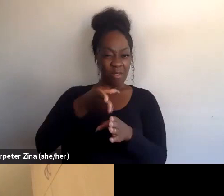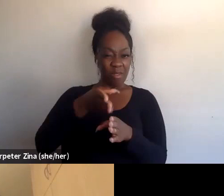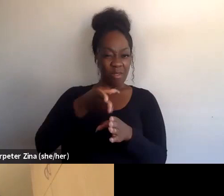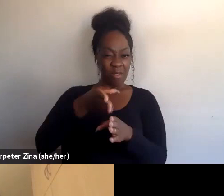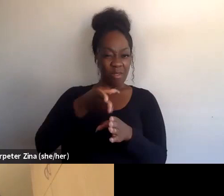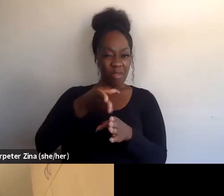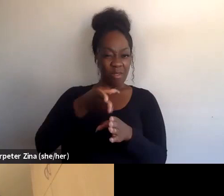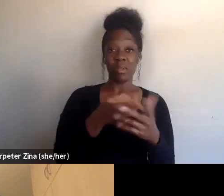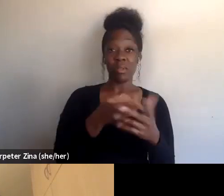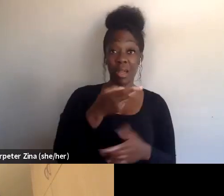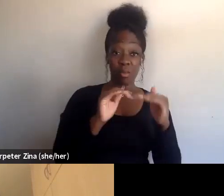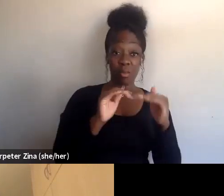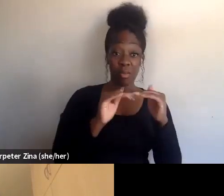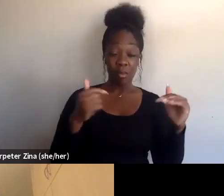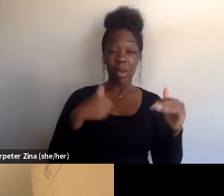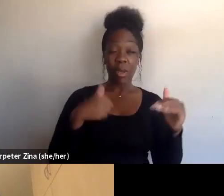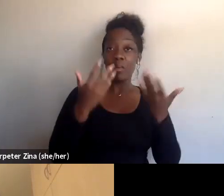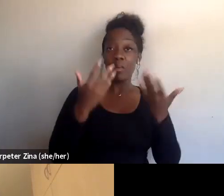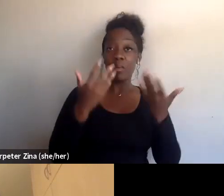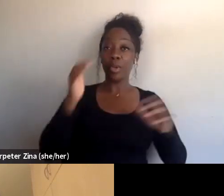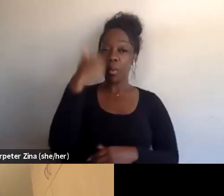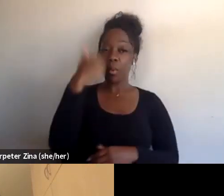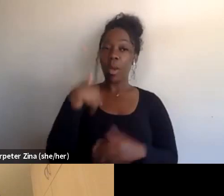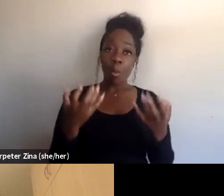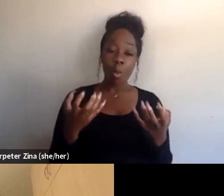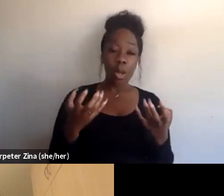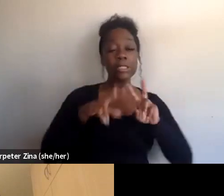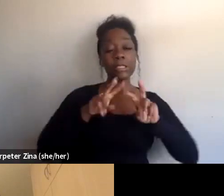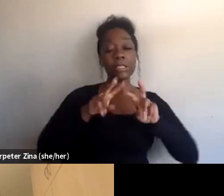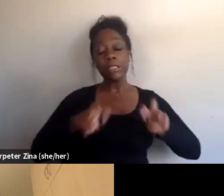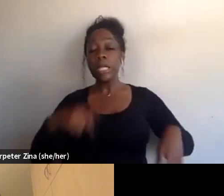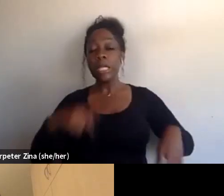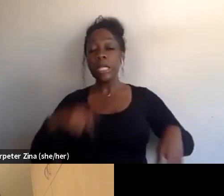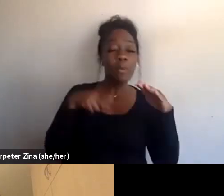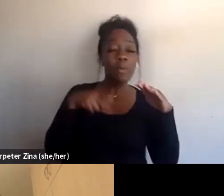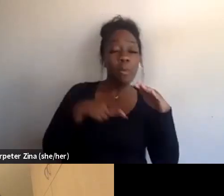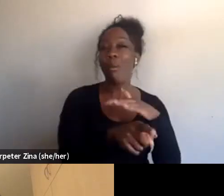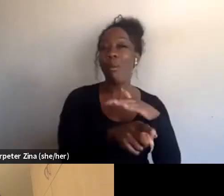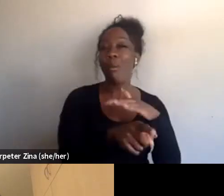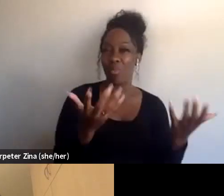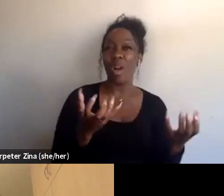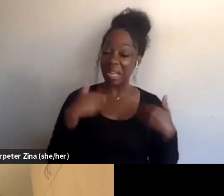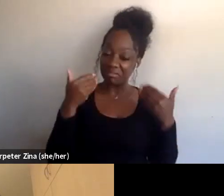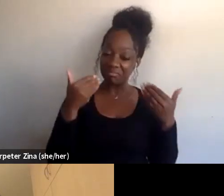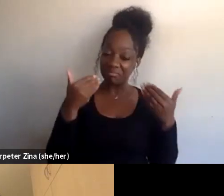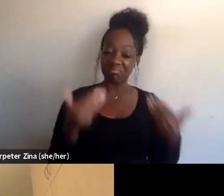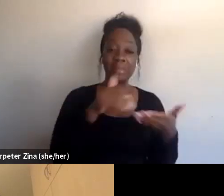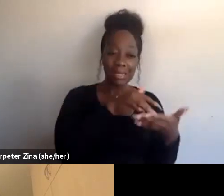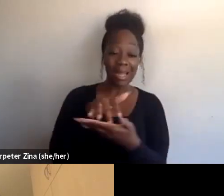that I wanted to explore that part. So I went to study, however, directing was not